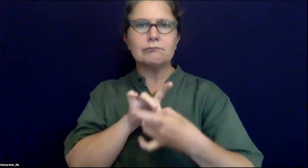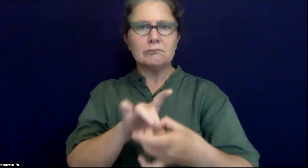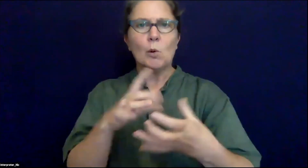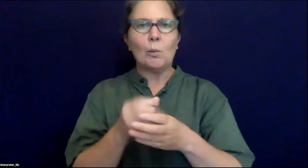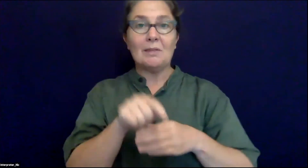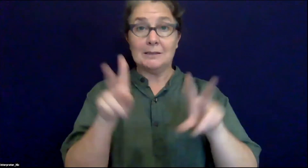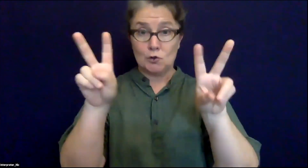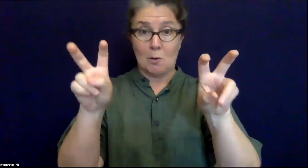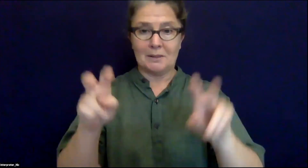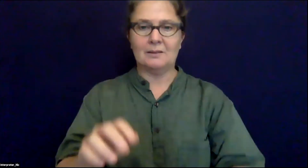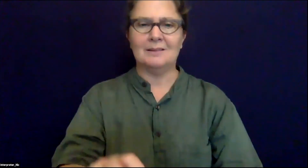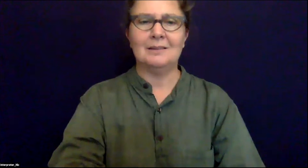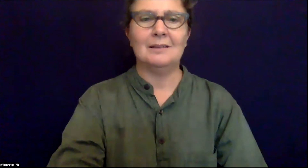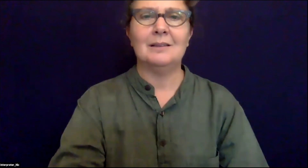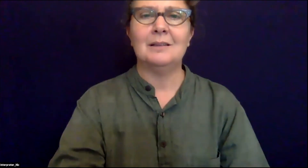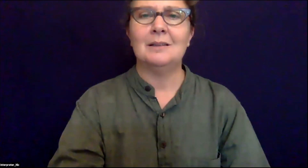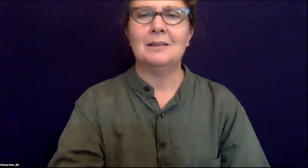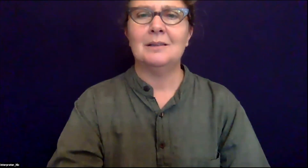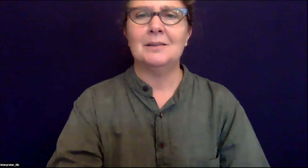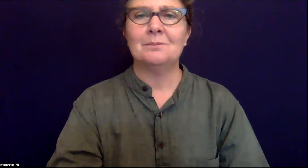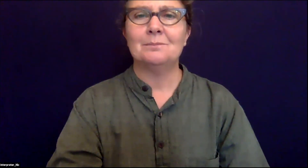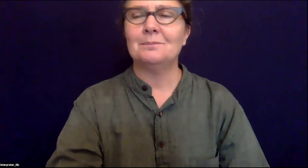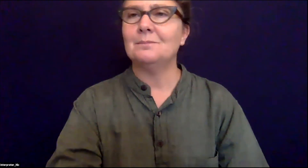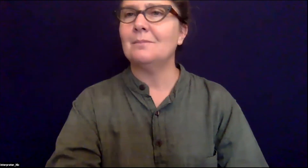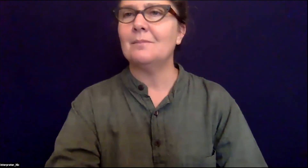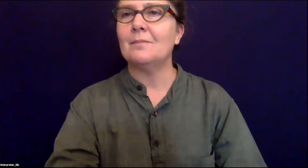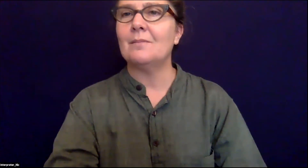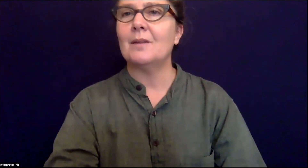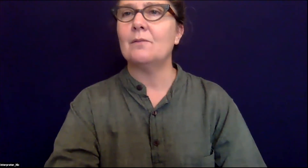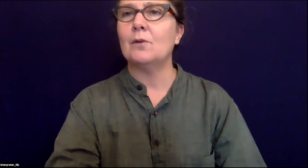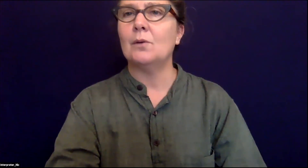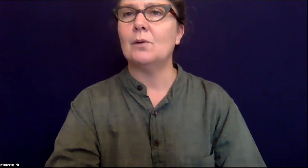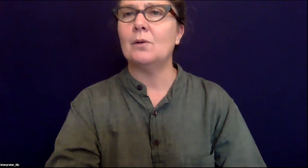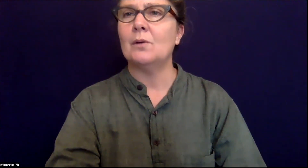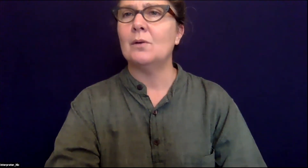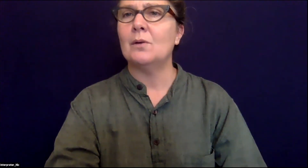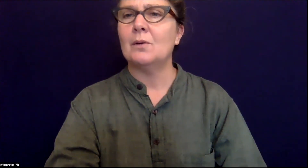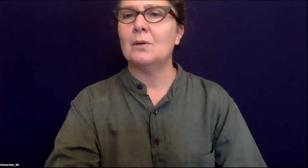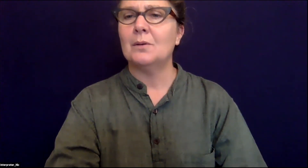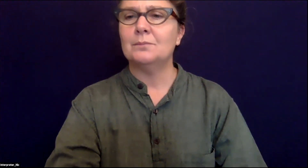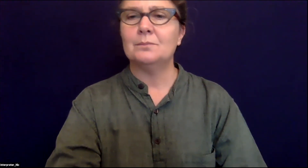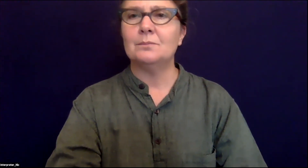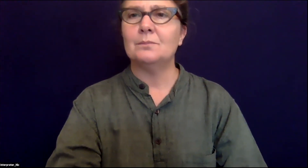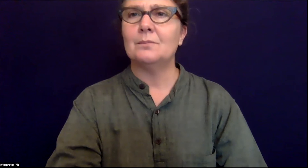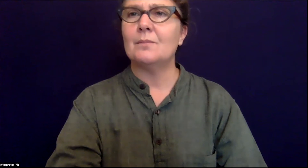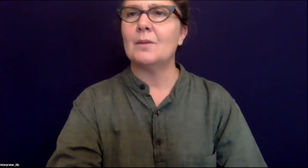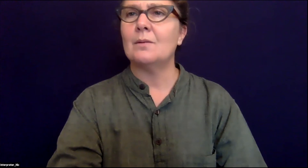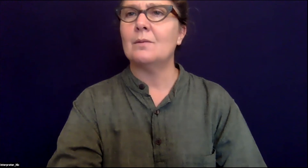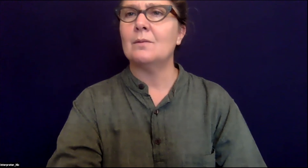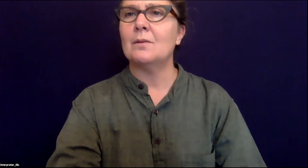I might ask Samantha, how does - so asking about how does consultation